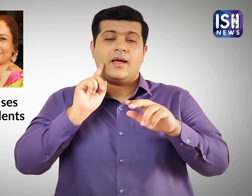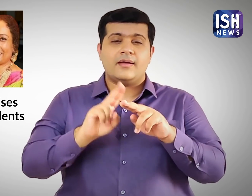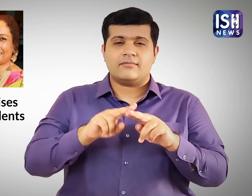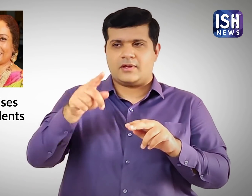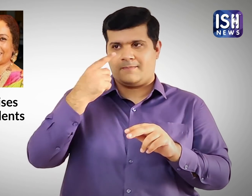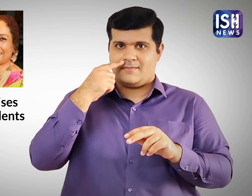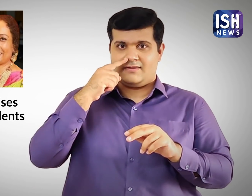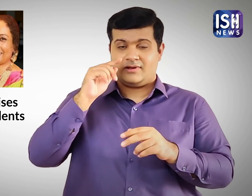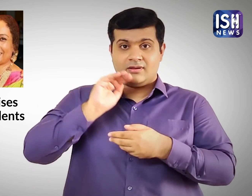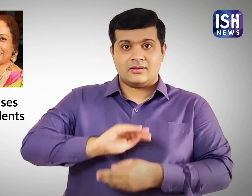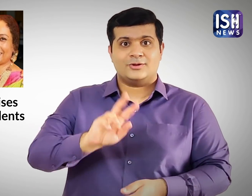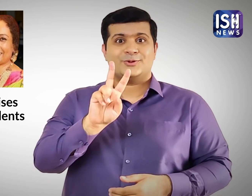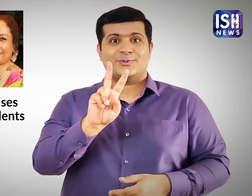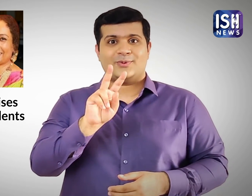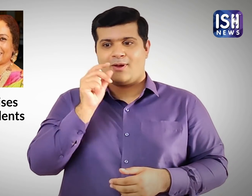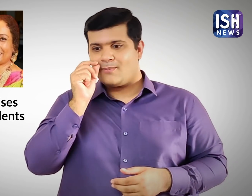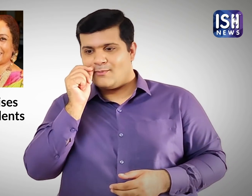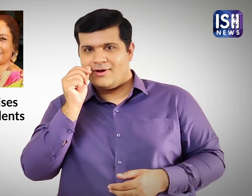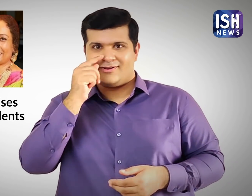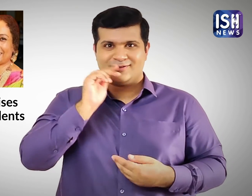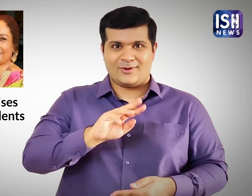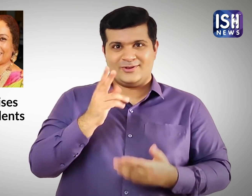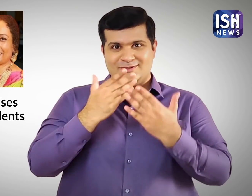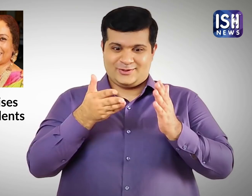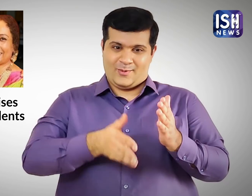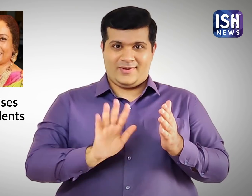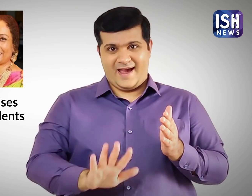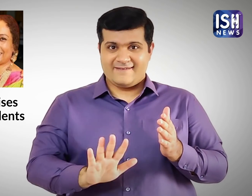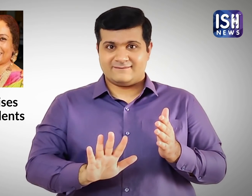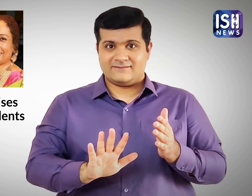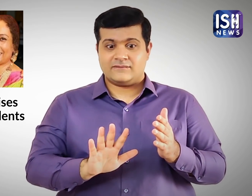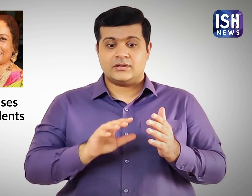If parents have two kids - a boy and a girl,